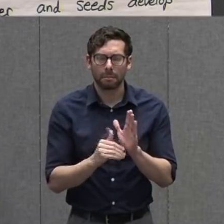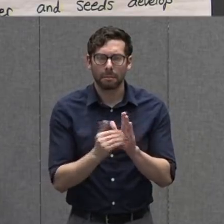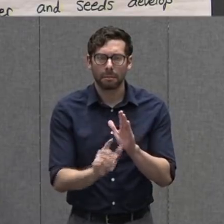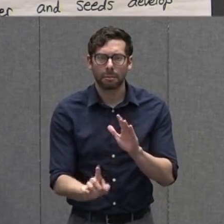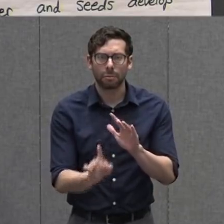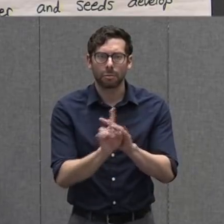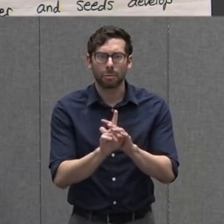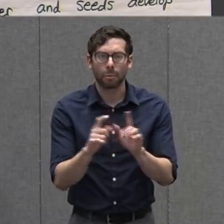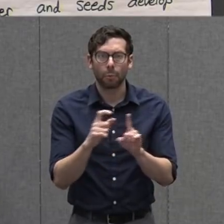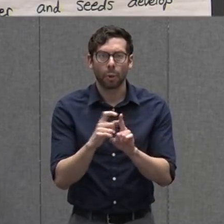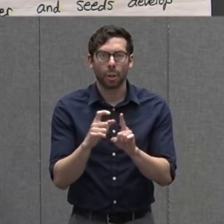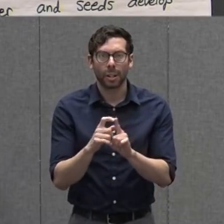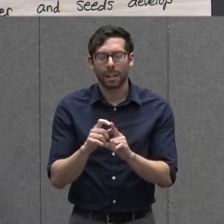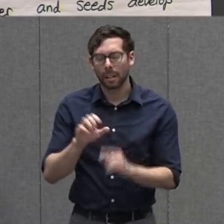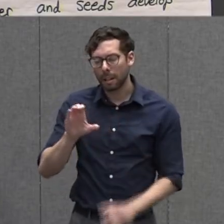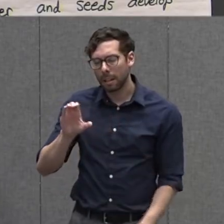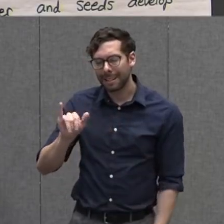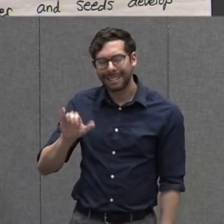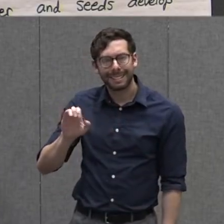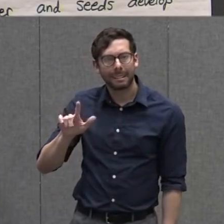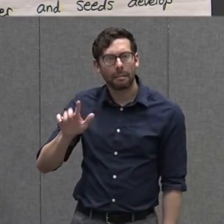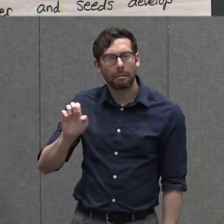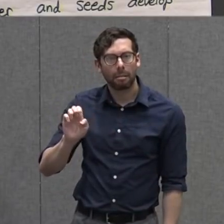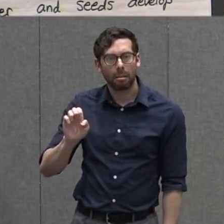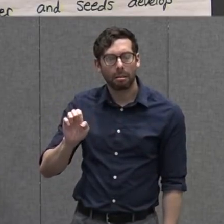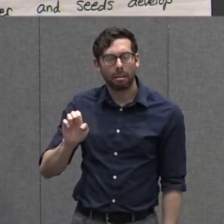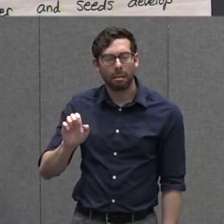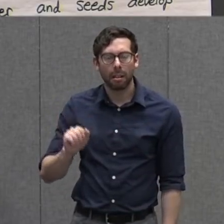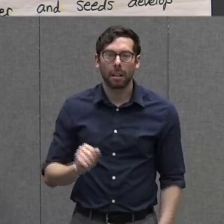So recycle. I'm going to chop out re.